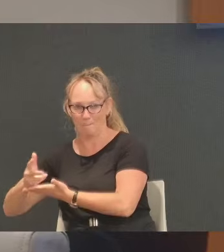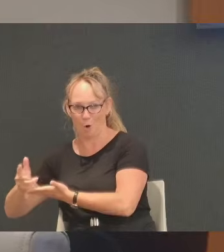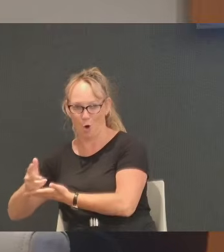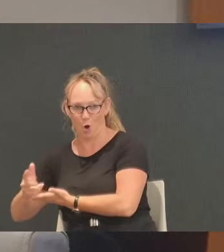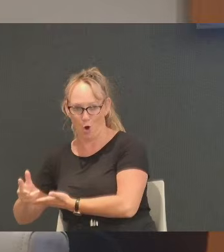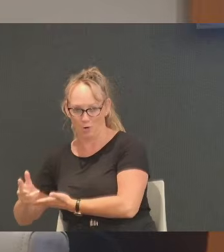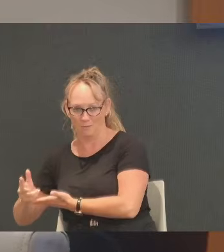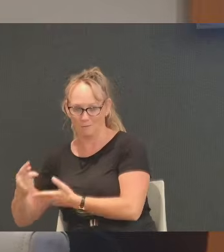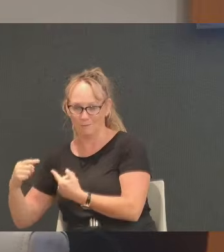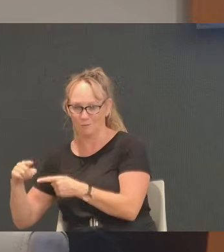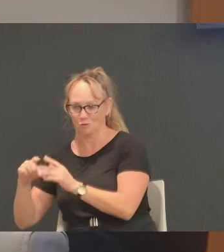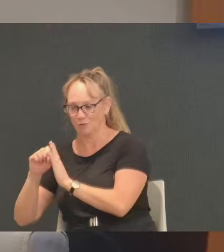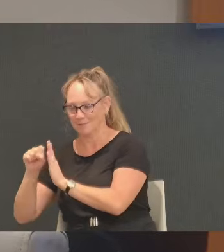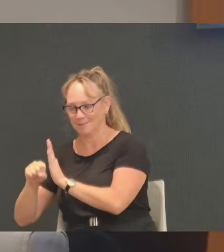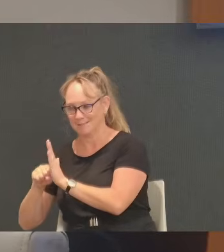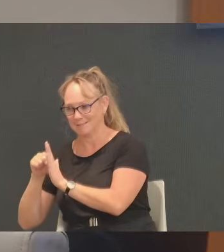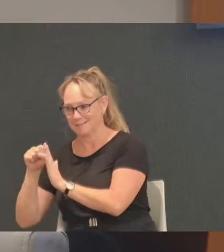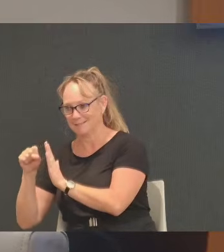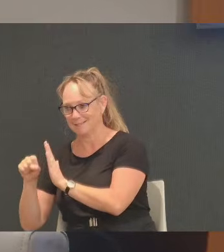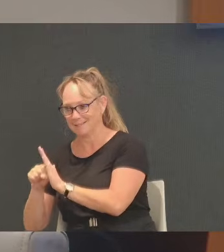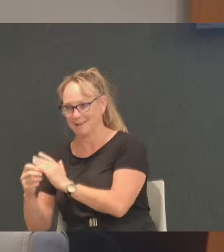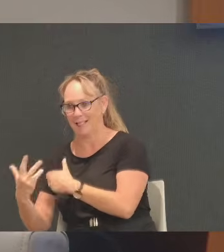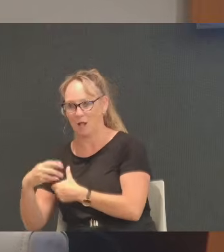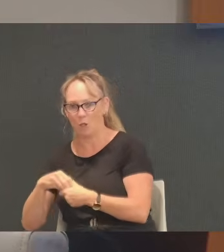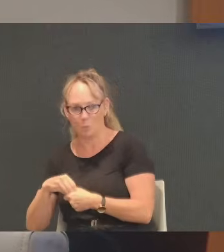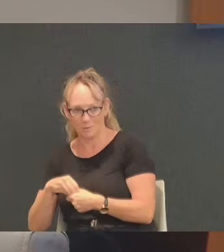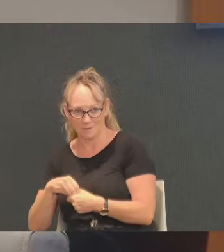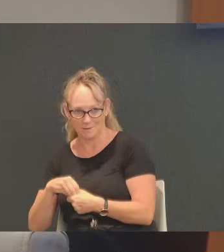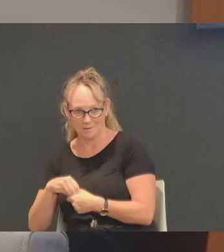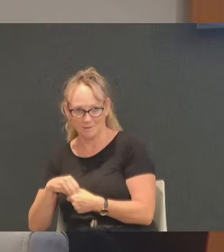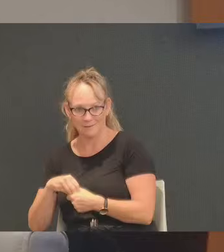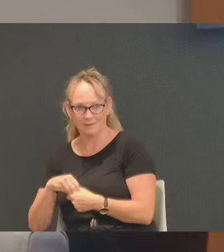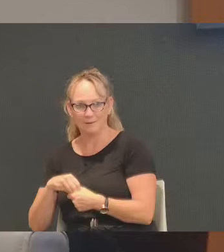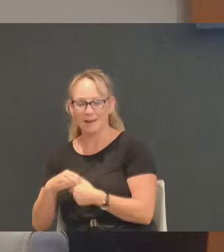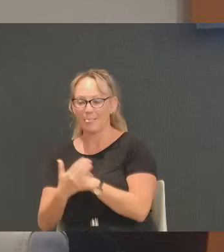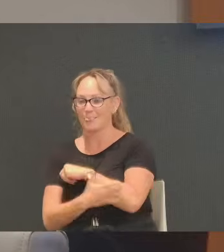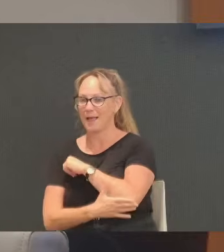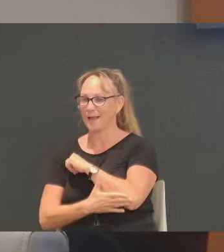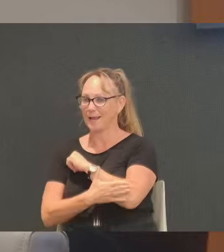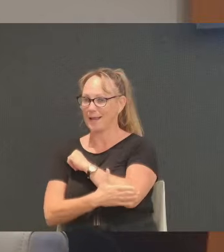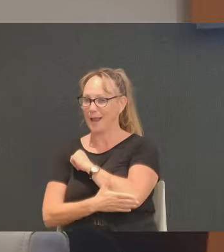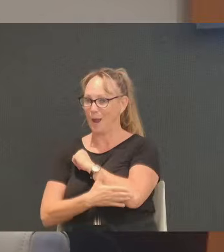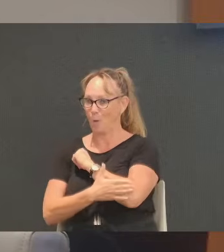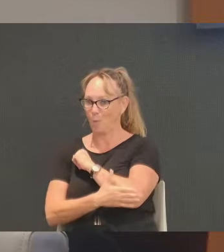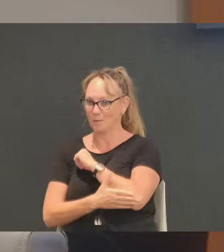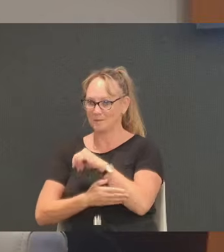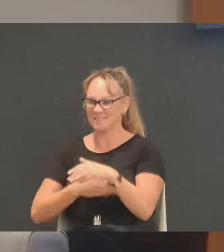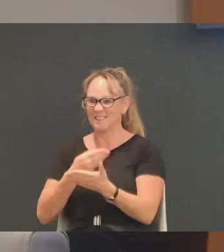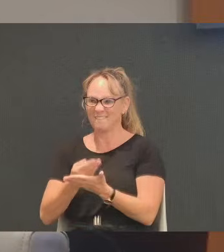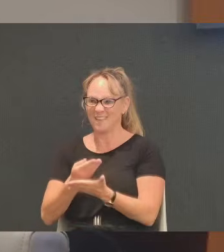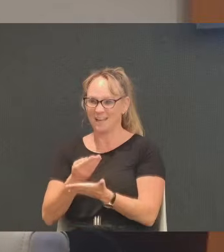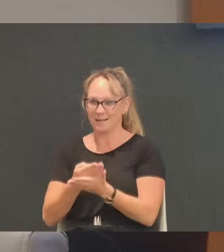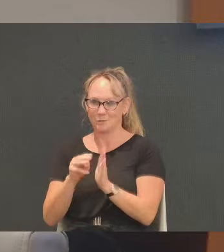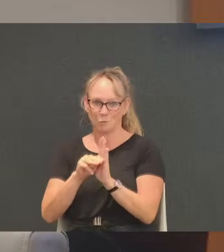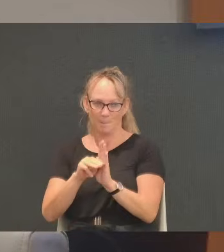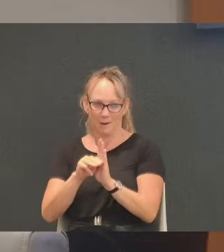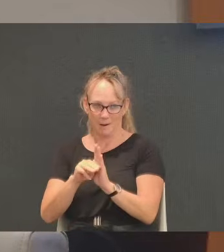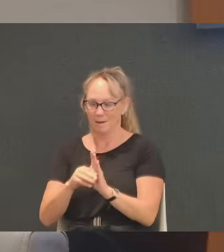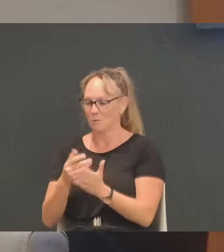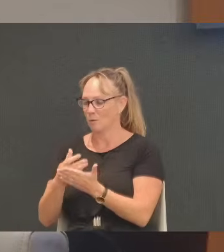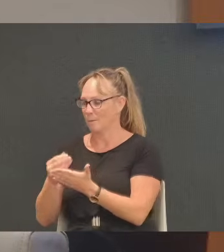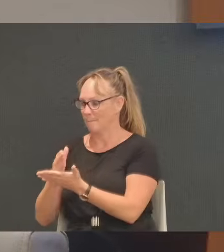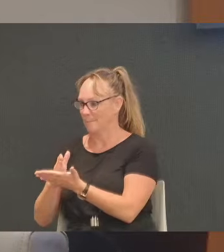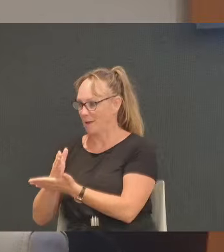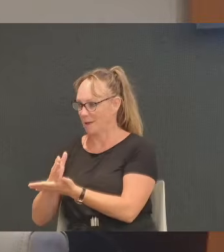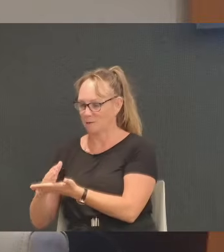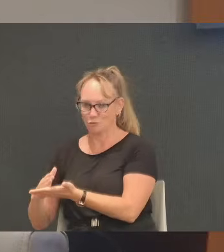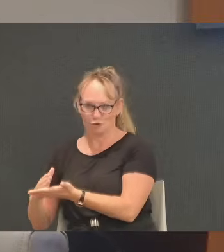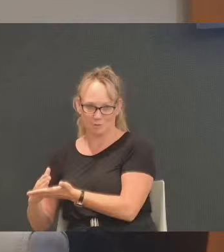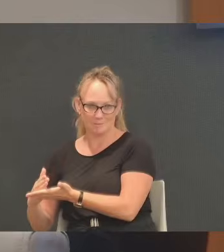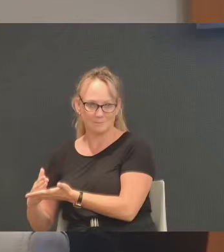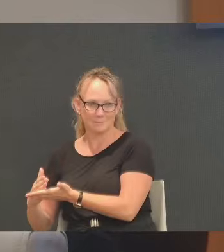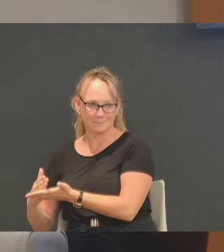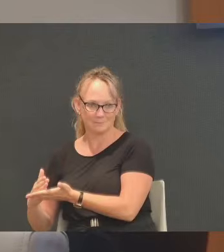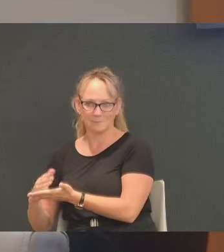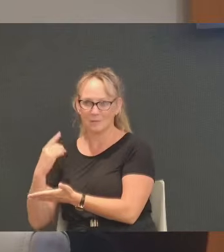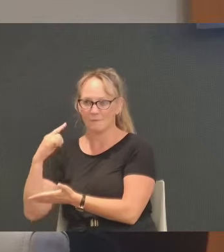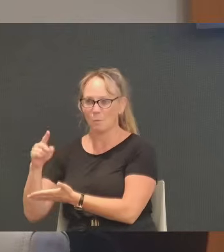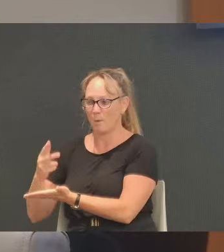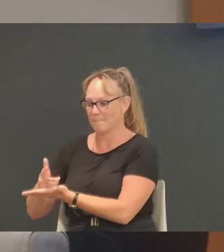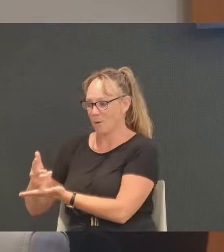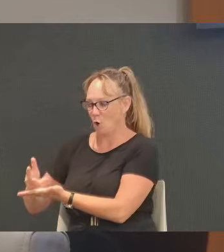in and and in the county's financial model and in our budget for for parking payments this year in